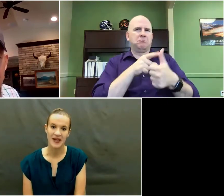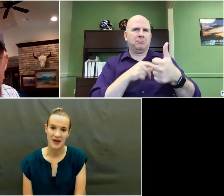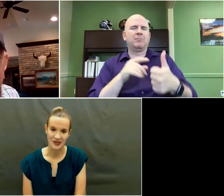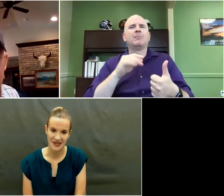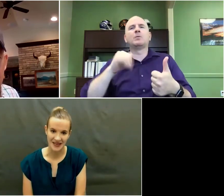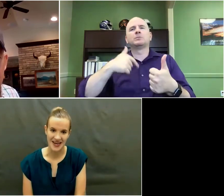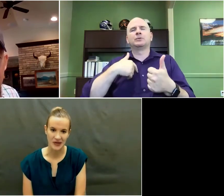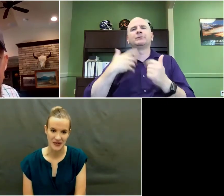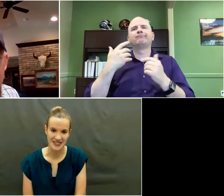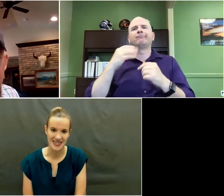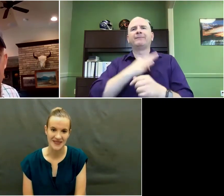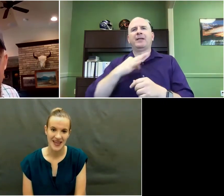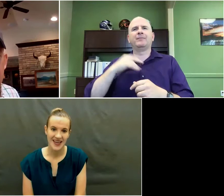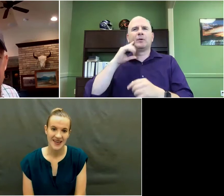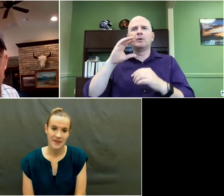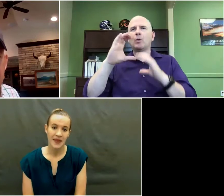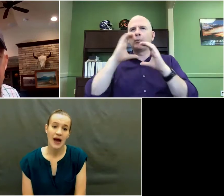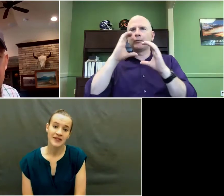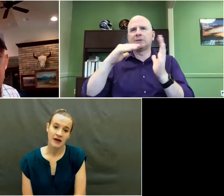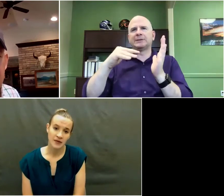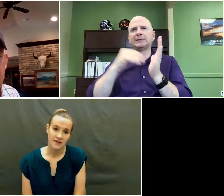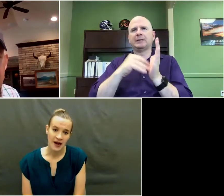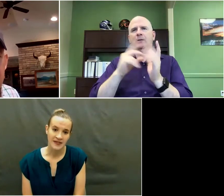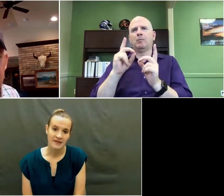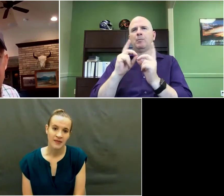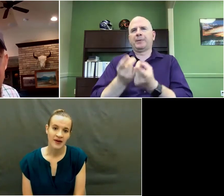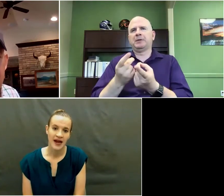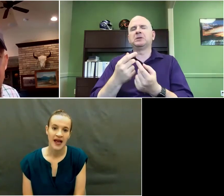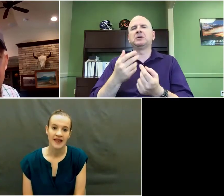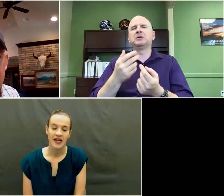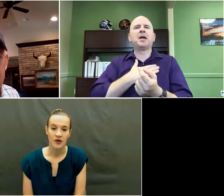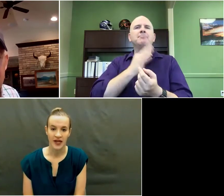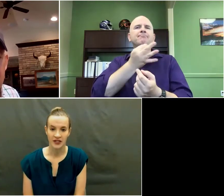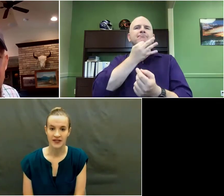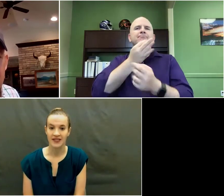major at Gallaudet University. I was also a faculty member in the Communication Studies